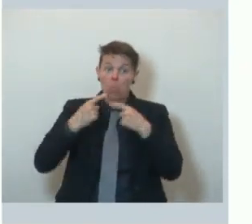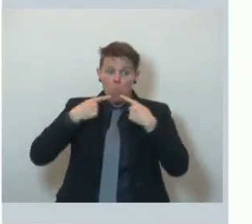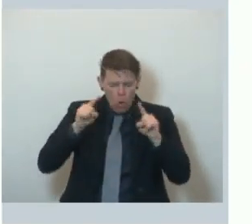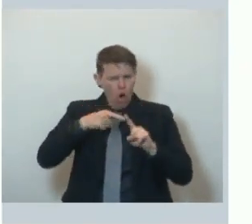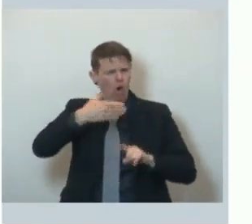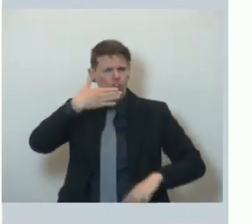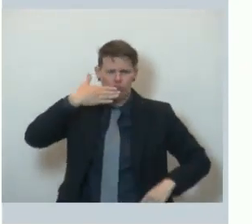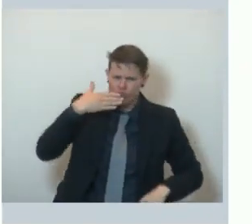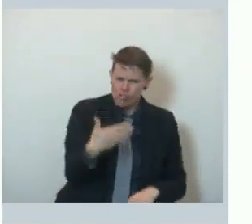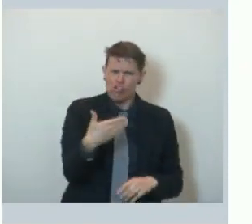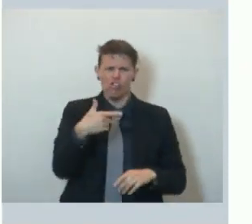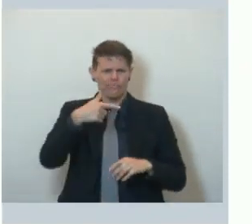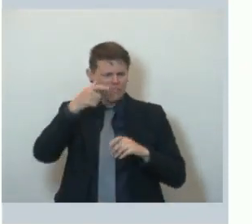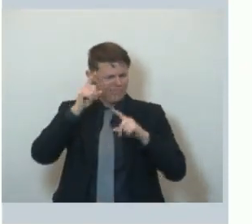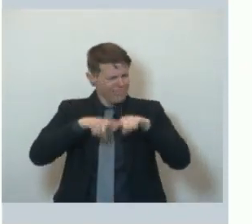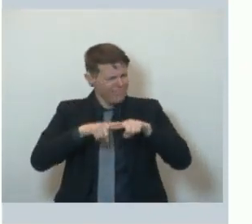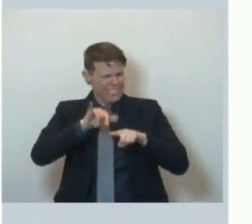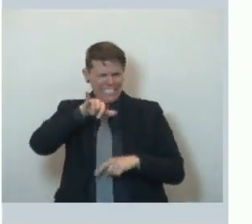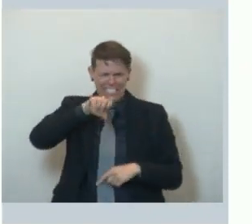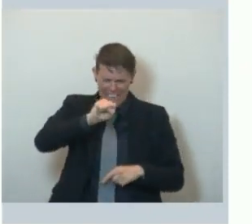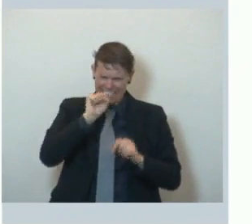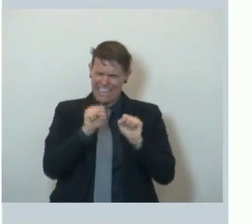EVEN BEEN PROVEN TO BE RELIABLE YET.